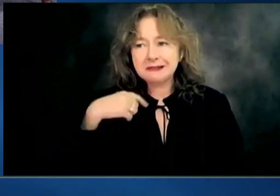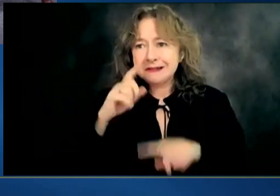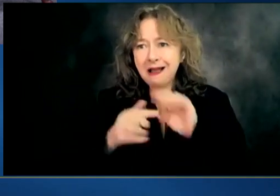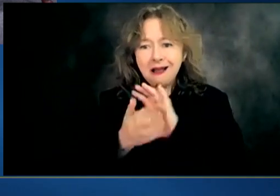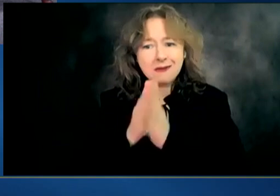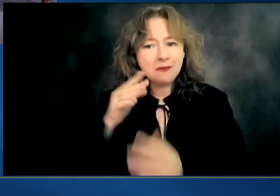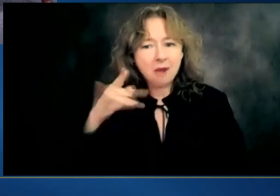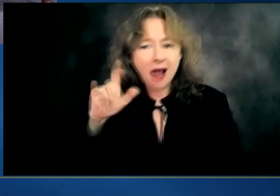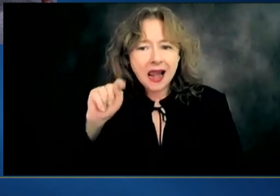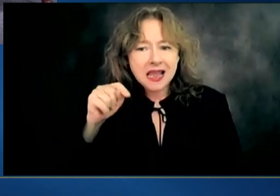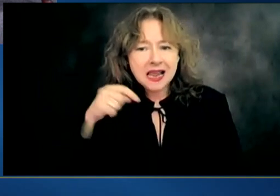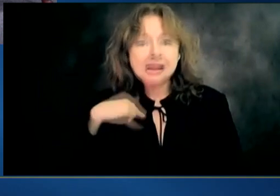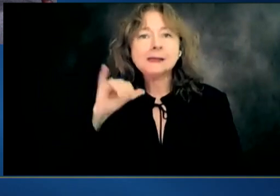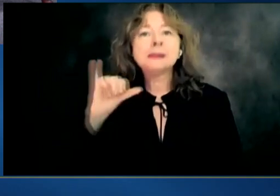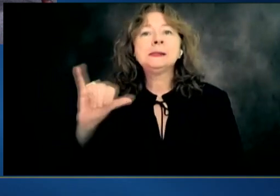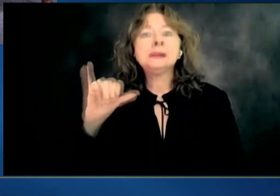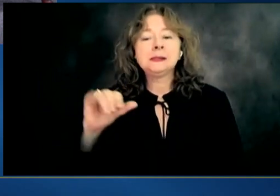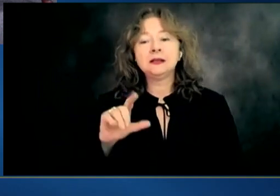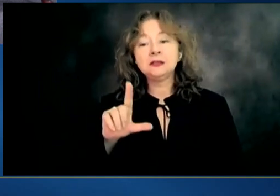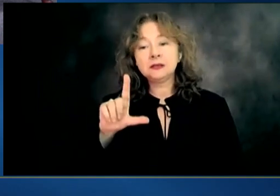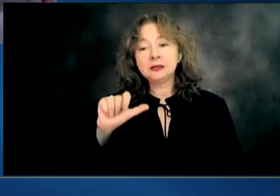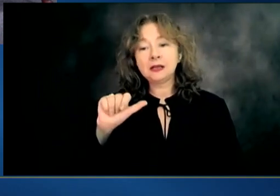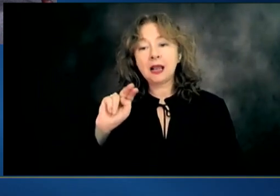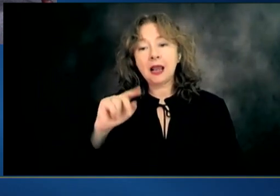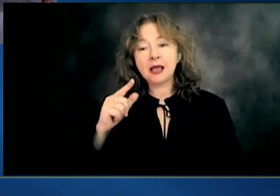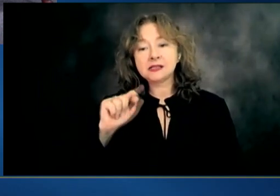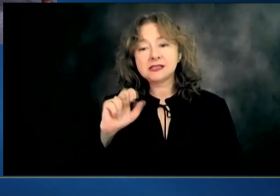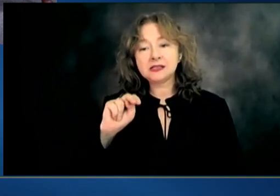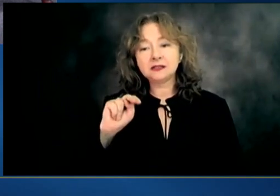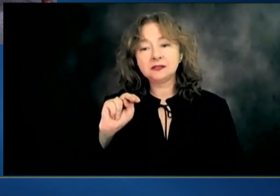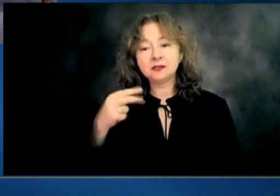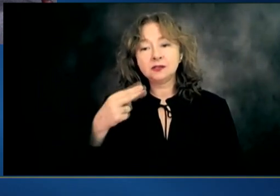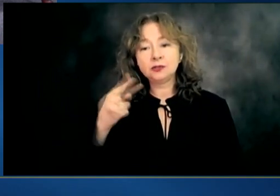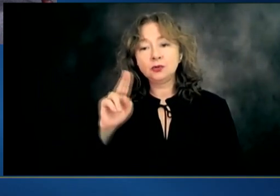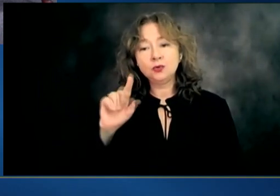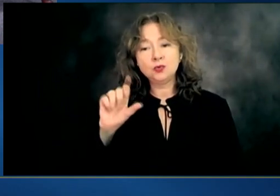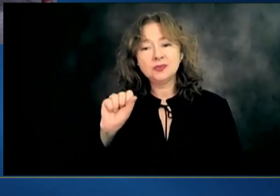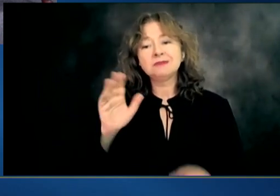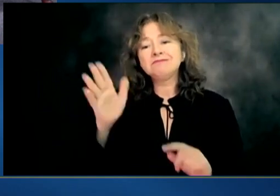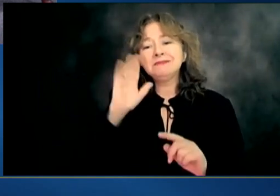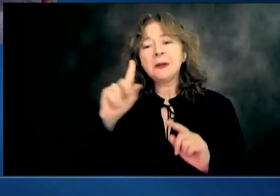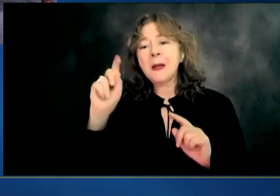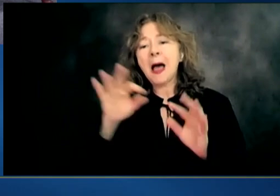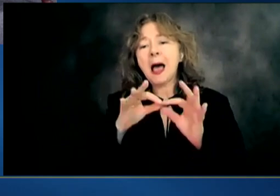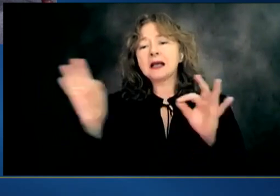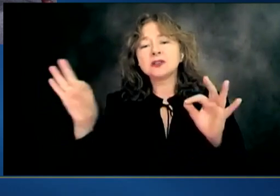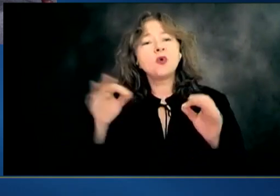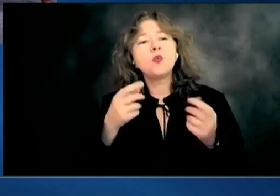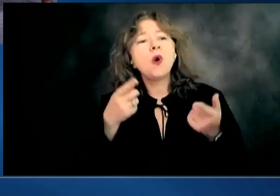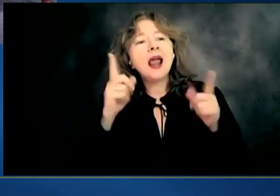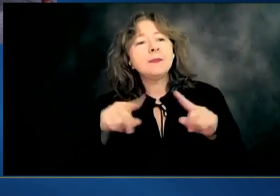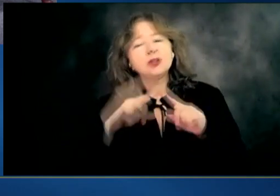as Langston Hughes asked, "What happens to a dream deferred?" I could have gotten angry and exploded